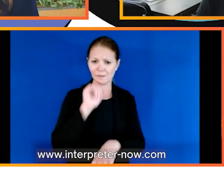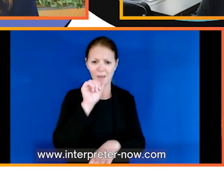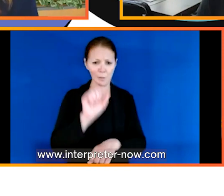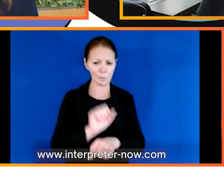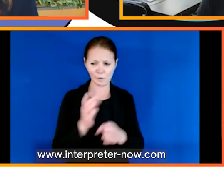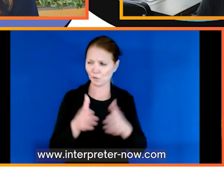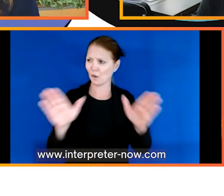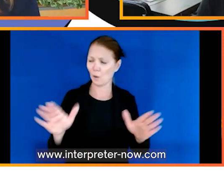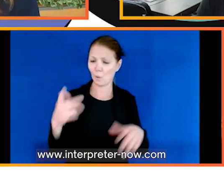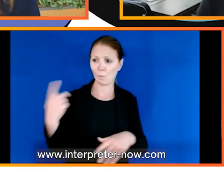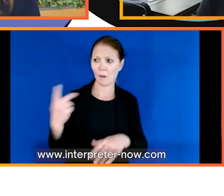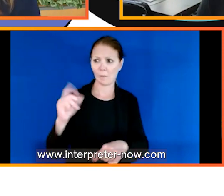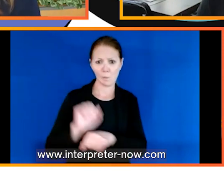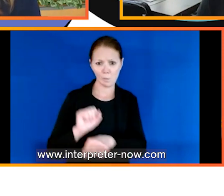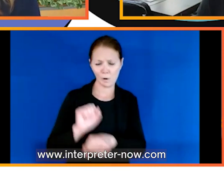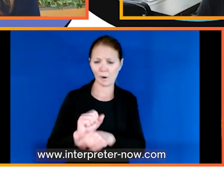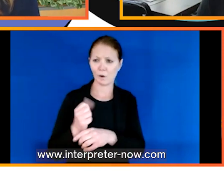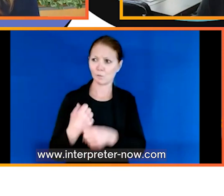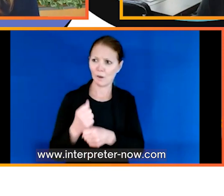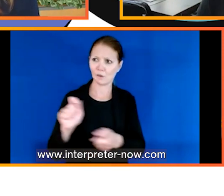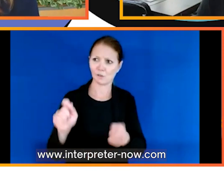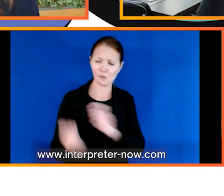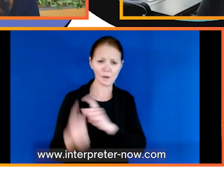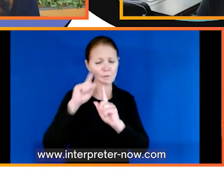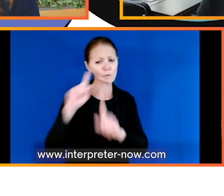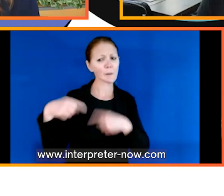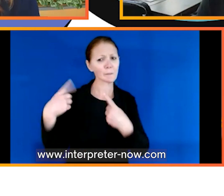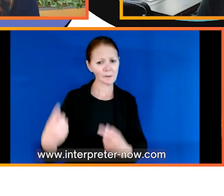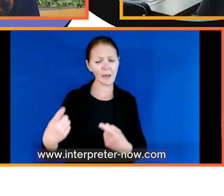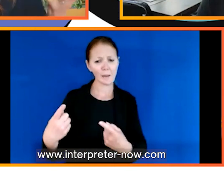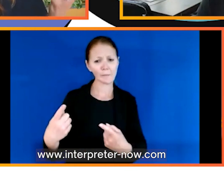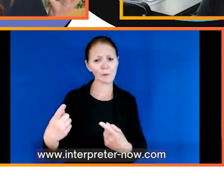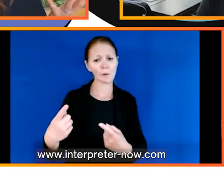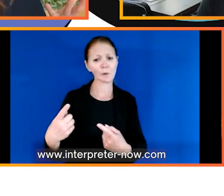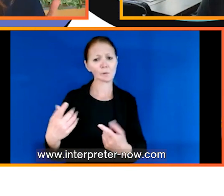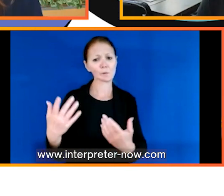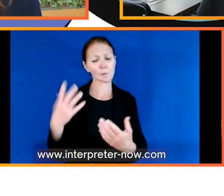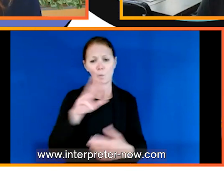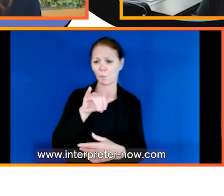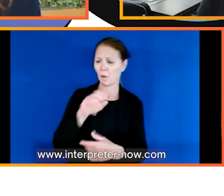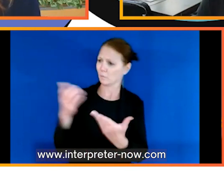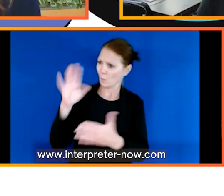You and I have both been working on creating change for some time." Wayne said, "Well, why don't we do a conference? Let's do a conference."